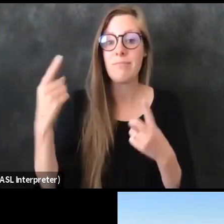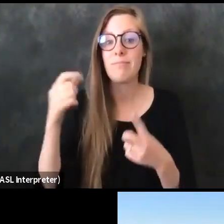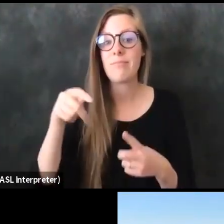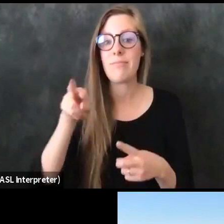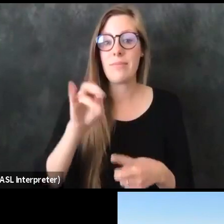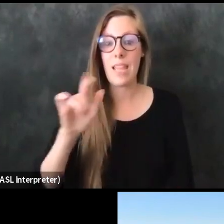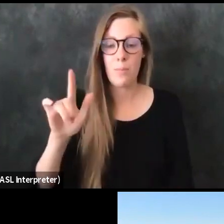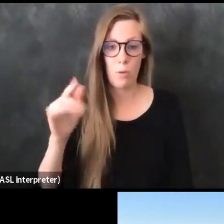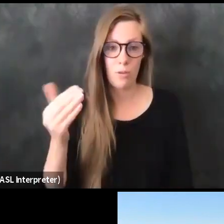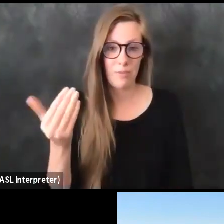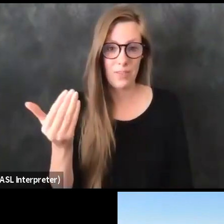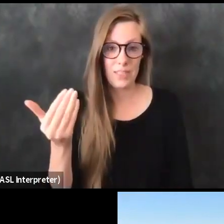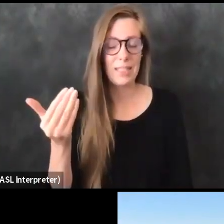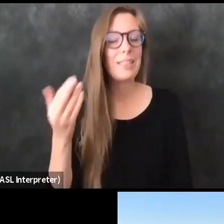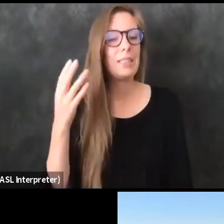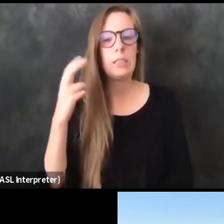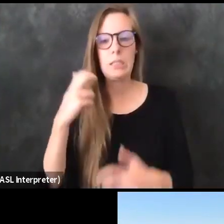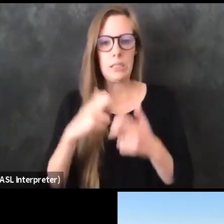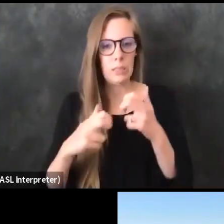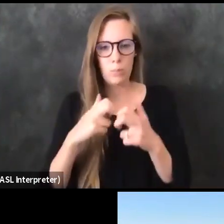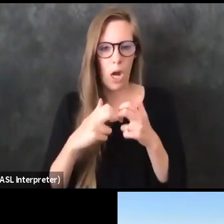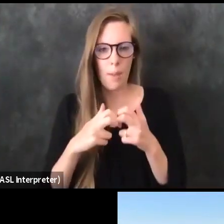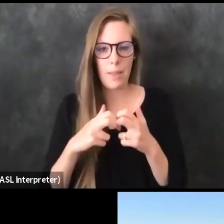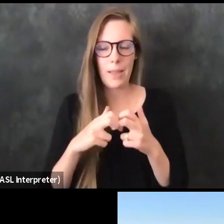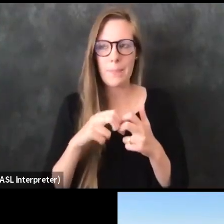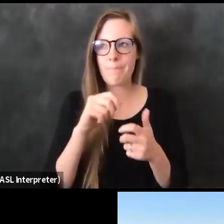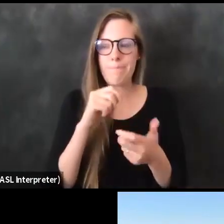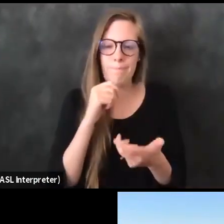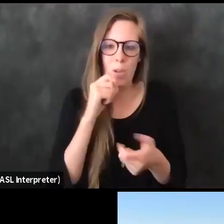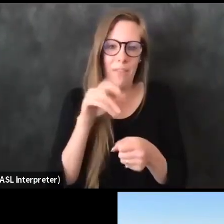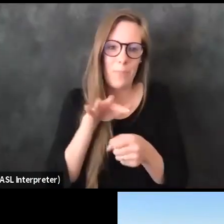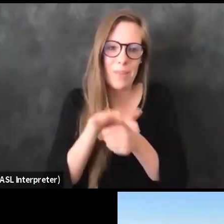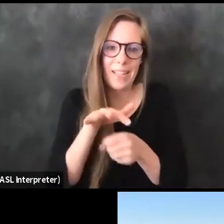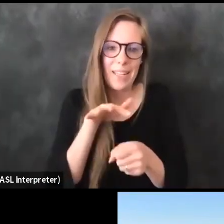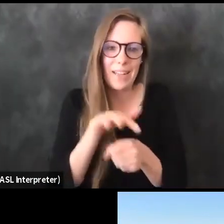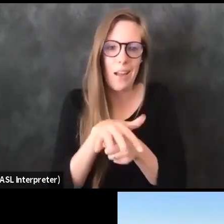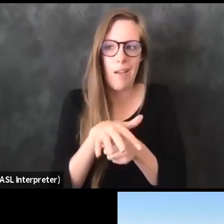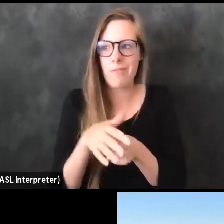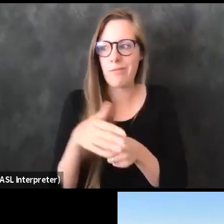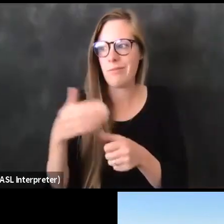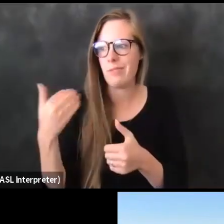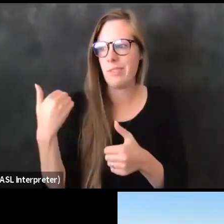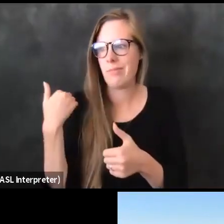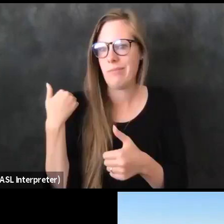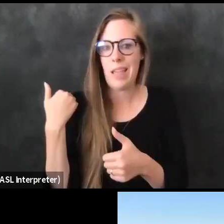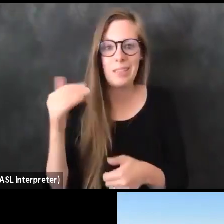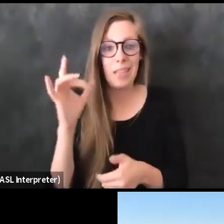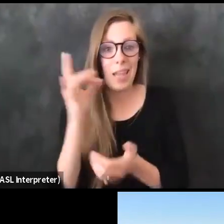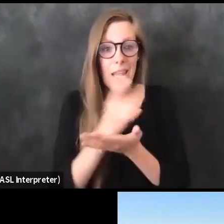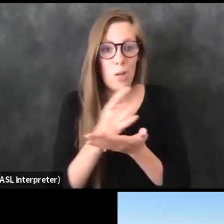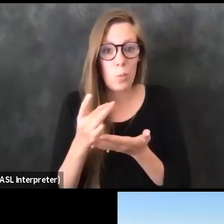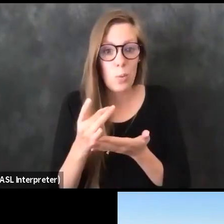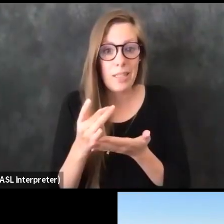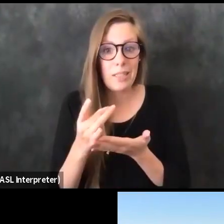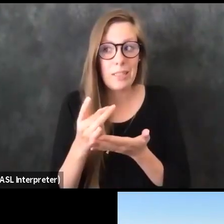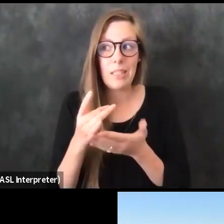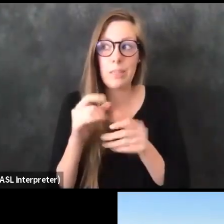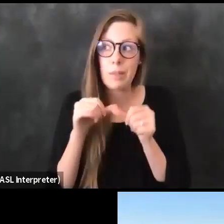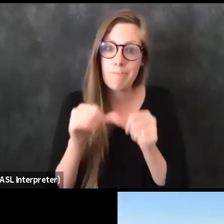The problem is that our allocation of vaccines has been flat for almost eight weeks and we see no evidence of this changing in the near future.